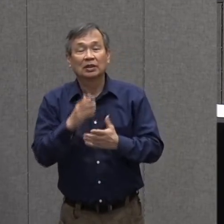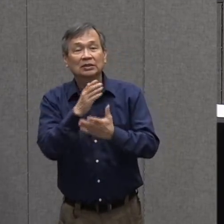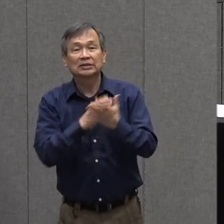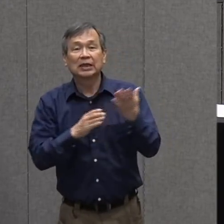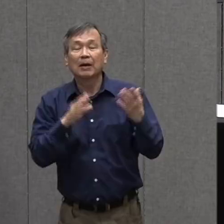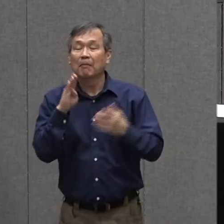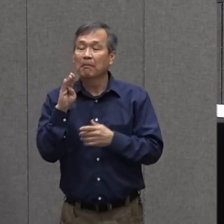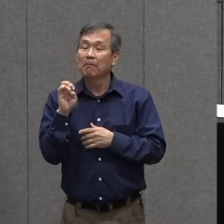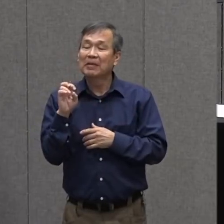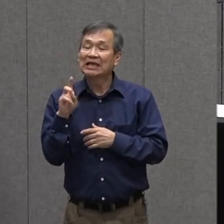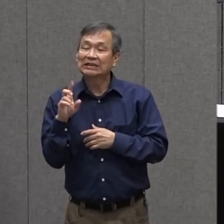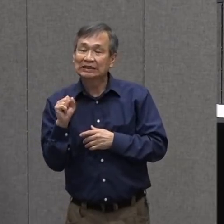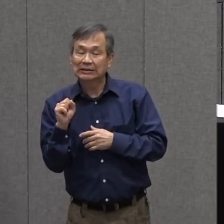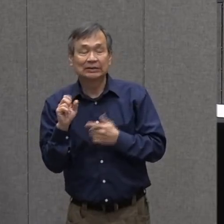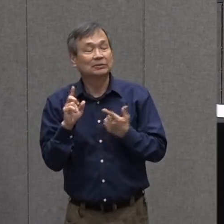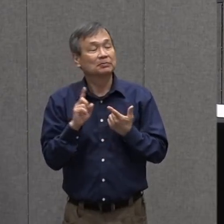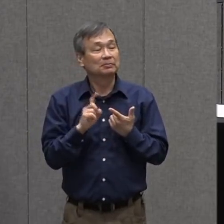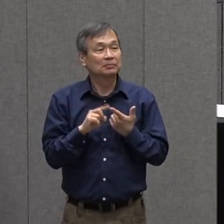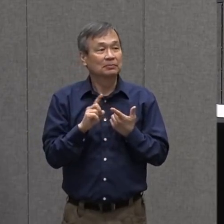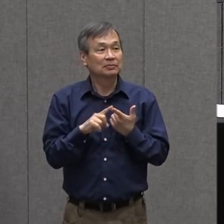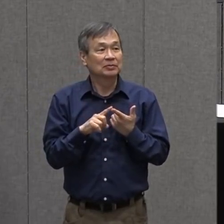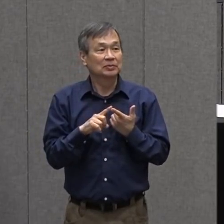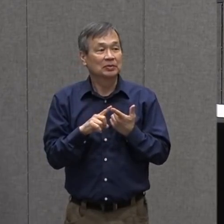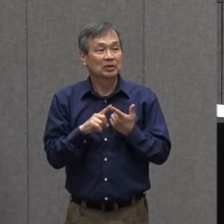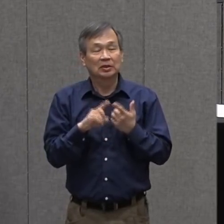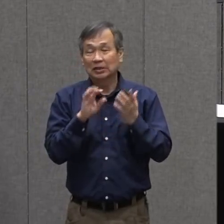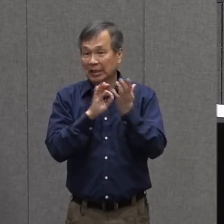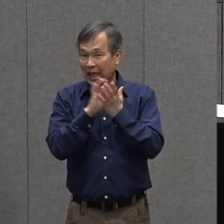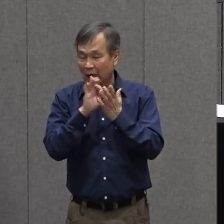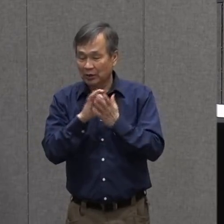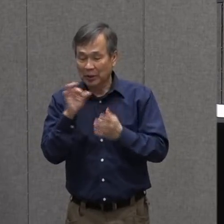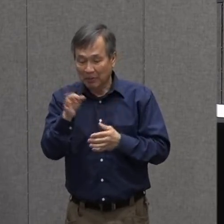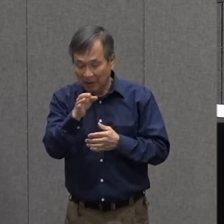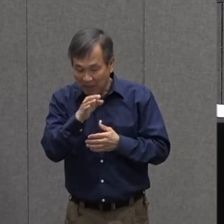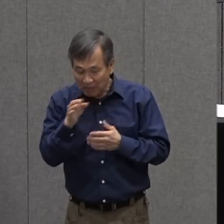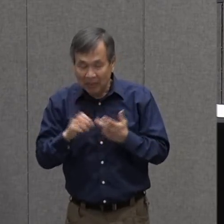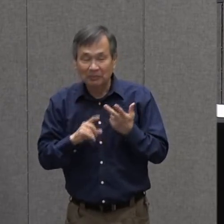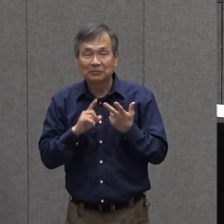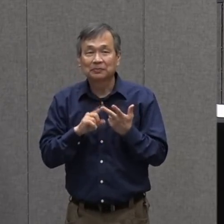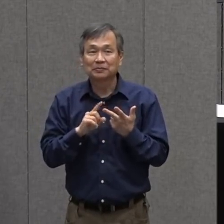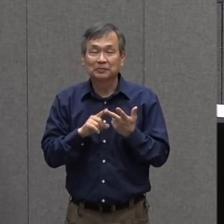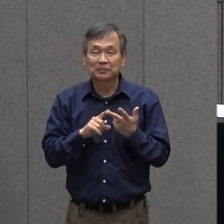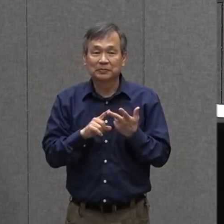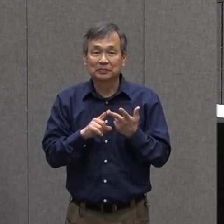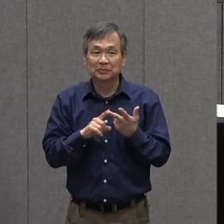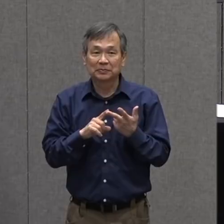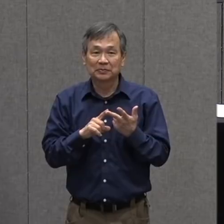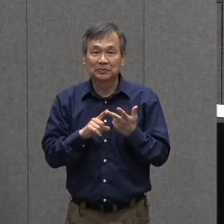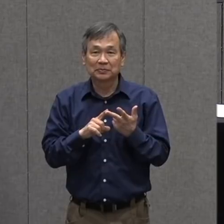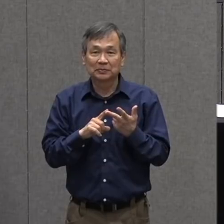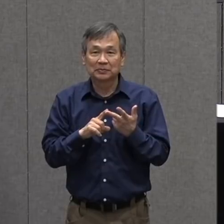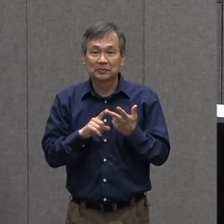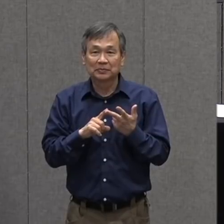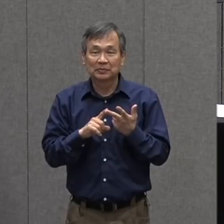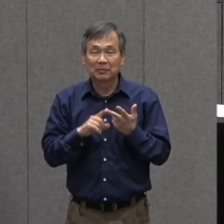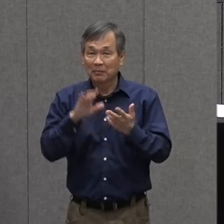I have some counters that I'm gonna be working with. I have some paper clips, some erasers,